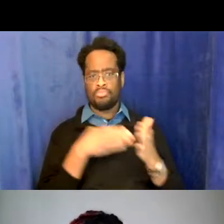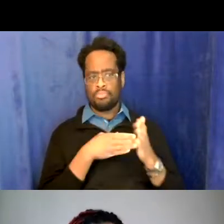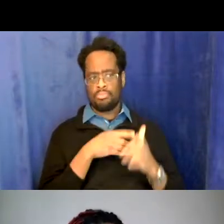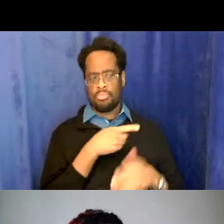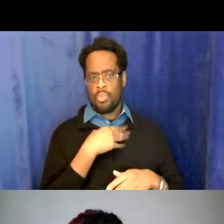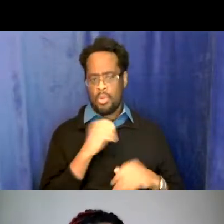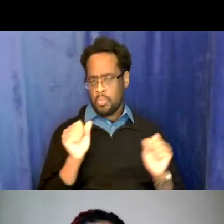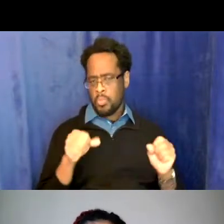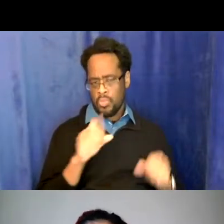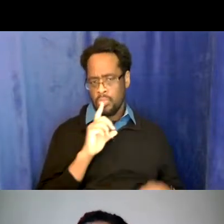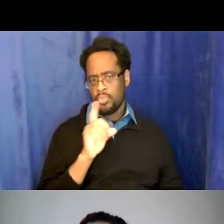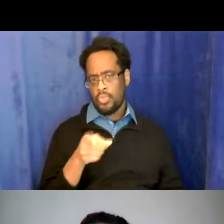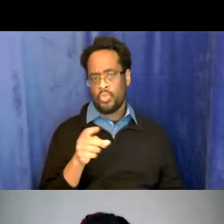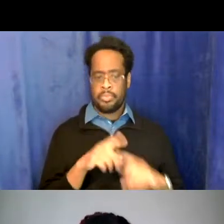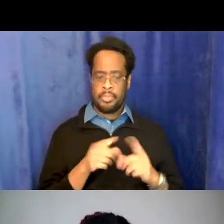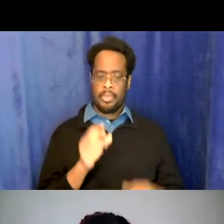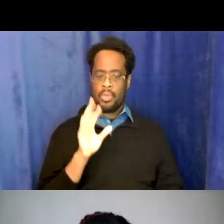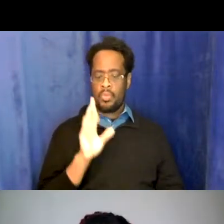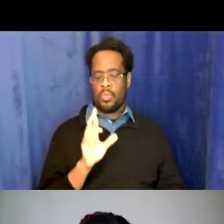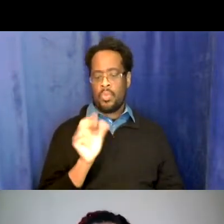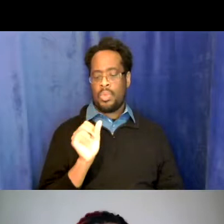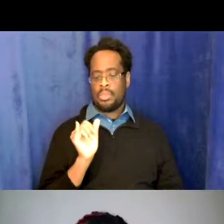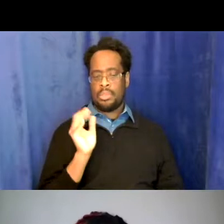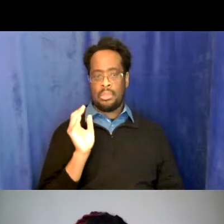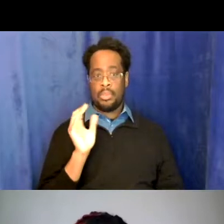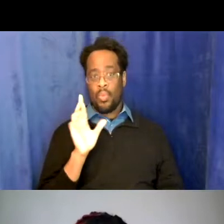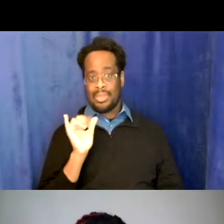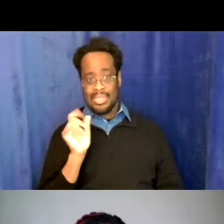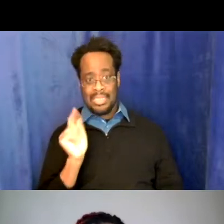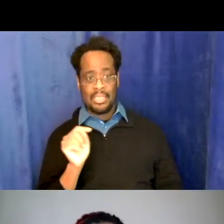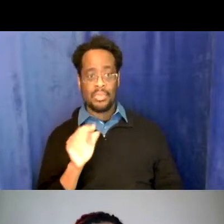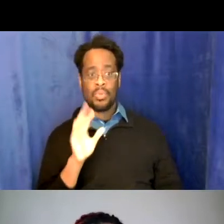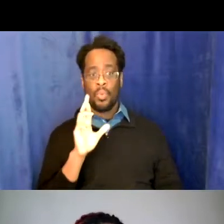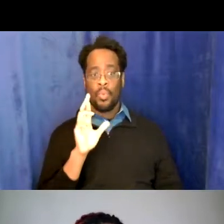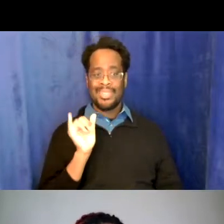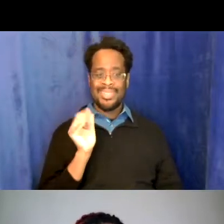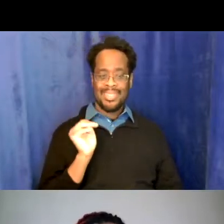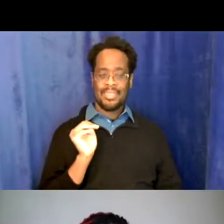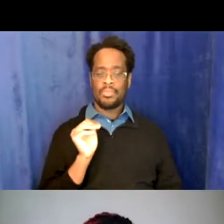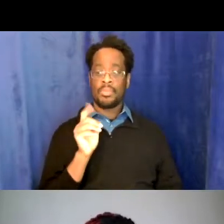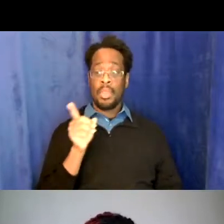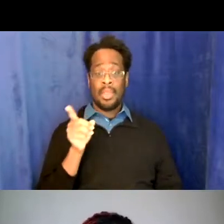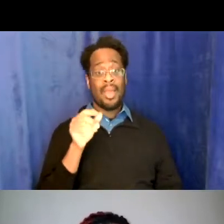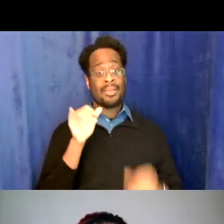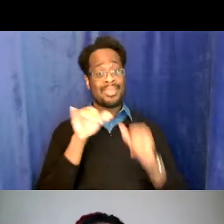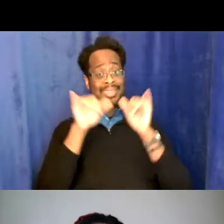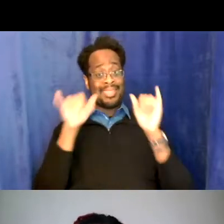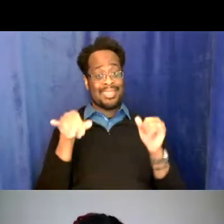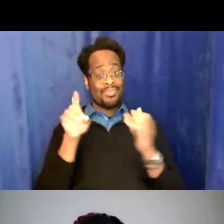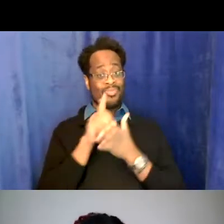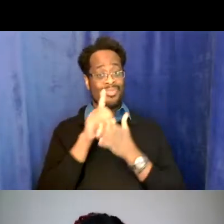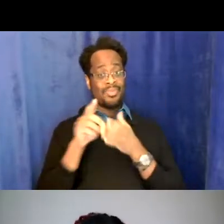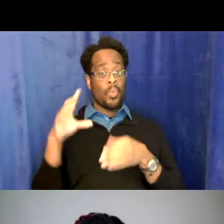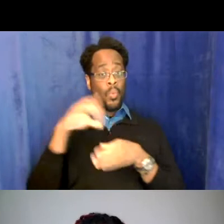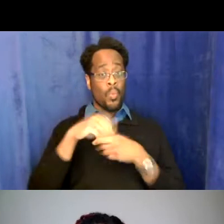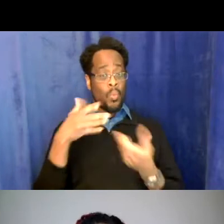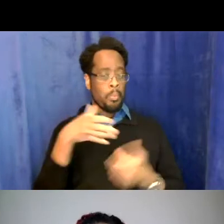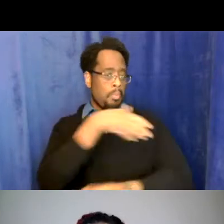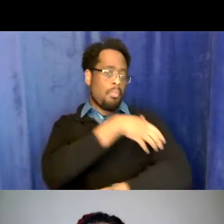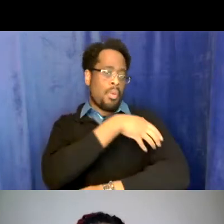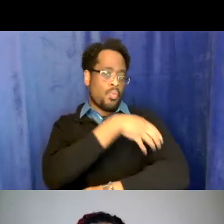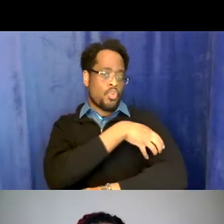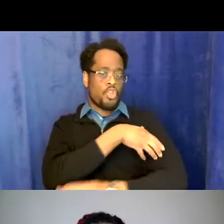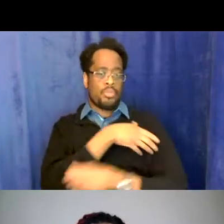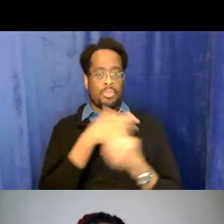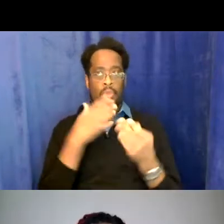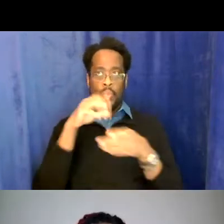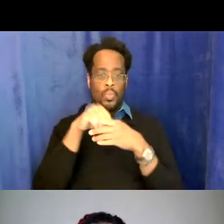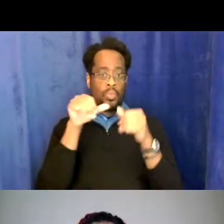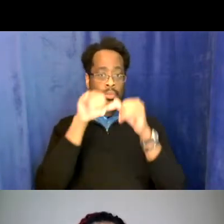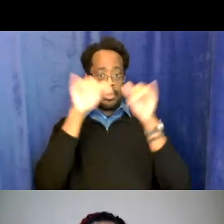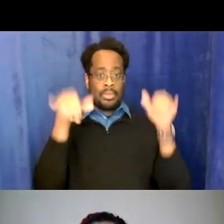Yes, could be biases, that is true. But racist- racism, the system of discrimination, is based